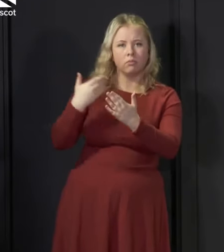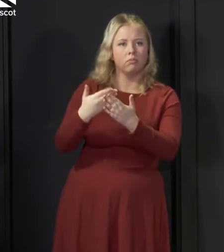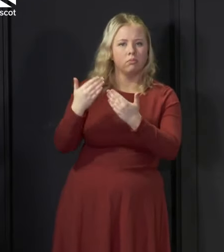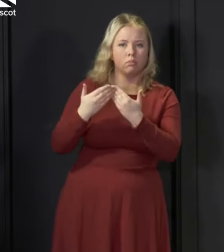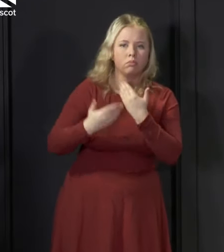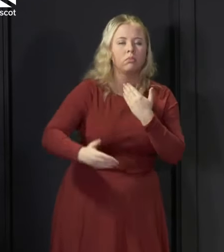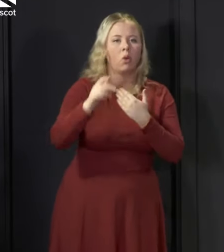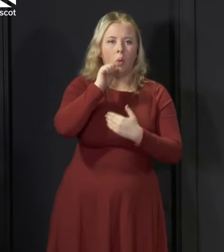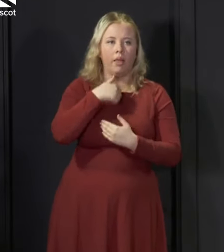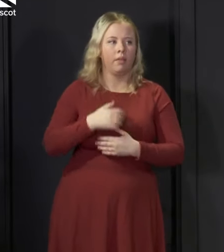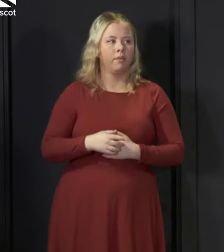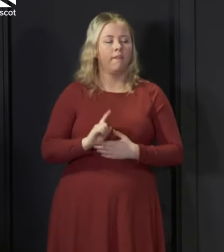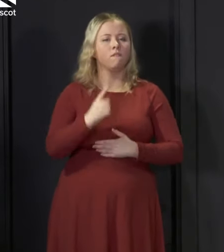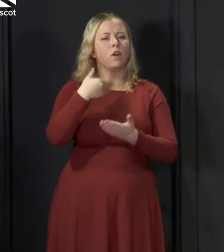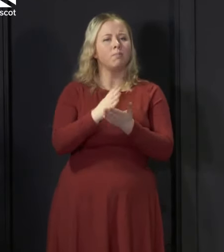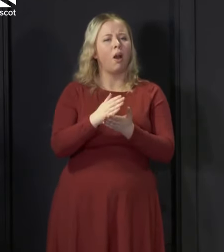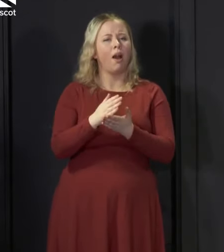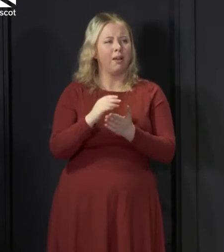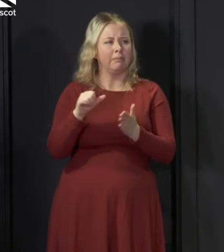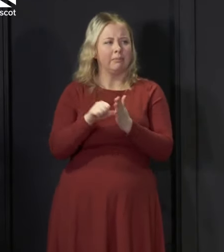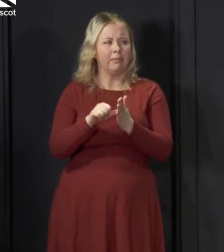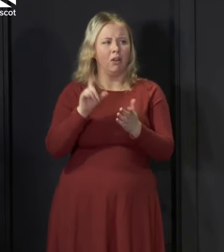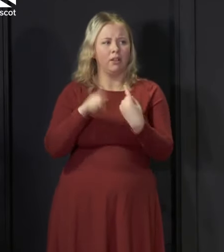The first part of your question is hard for me to give a definitive answer to. I want